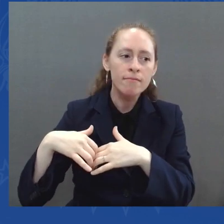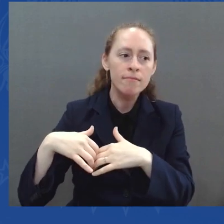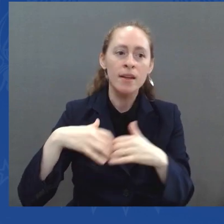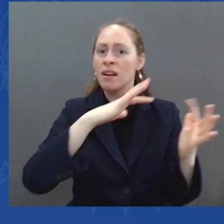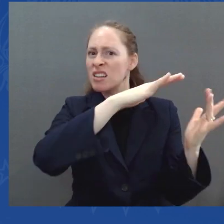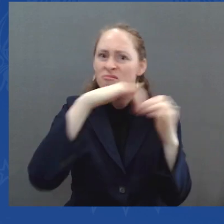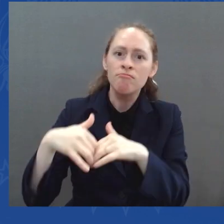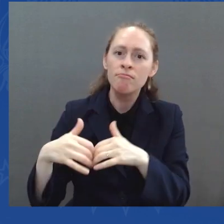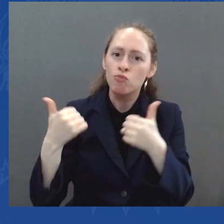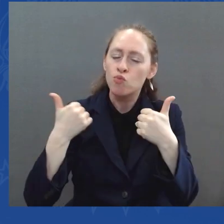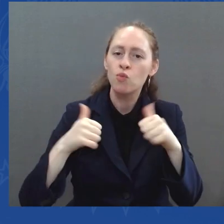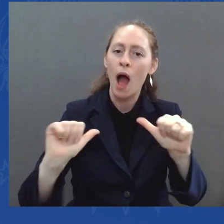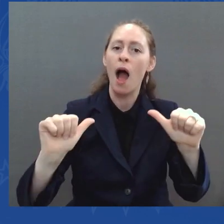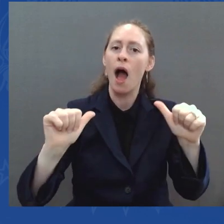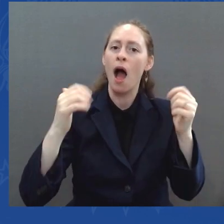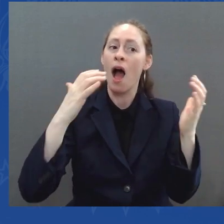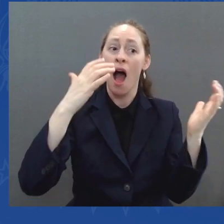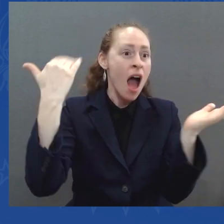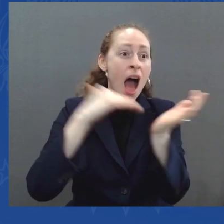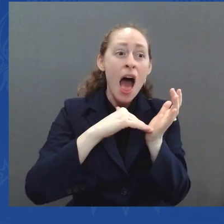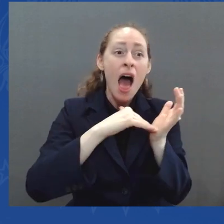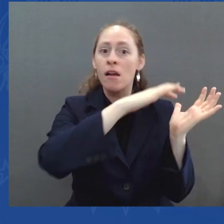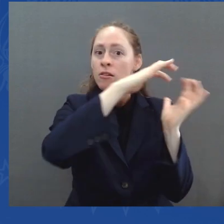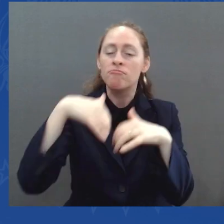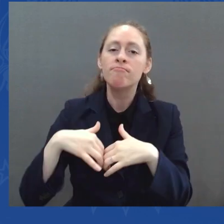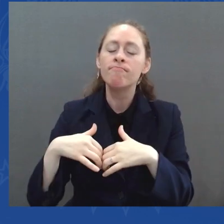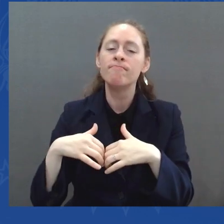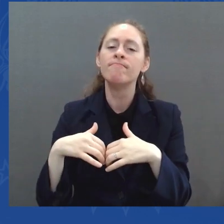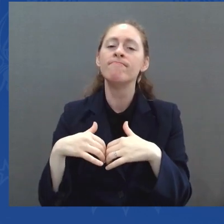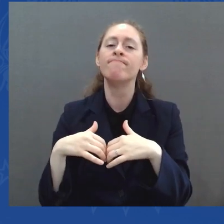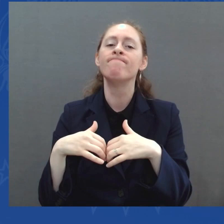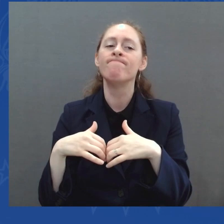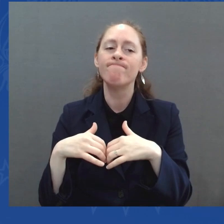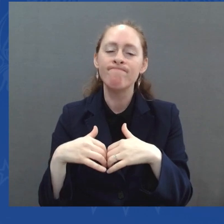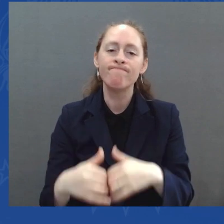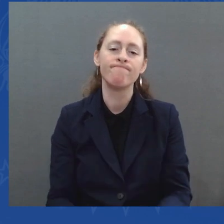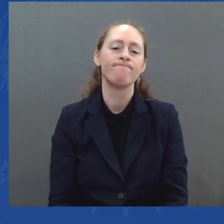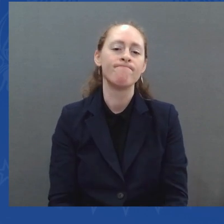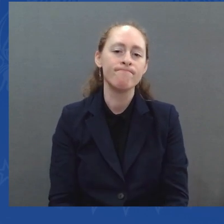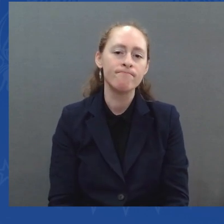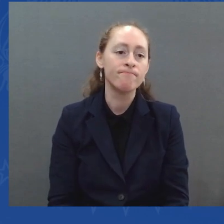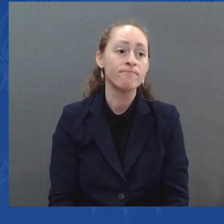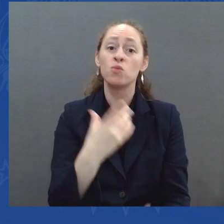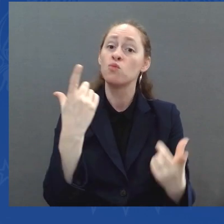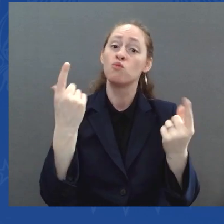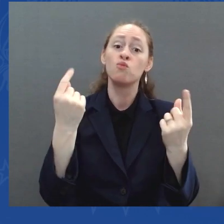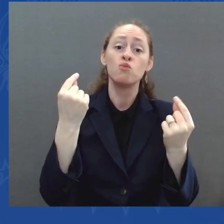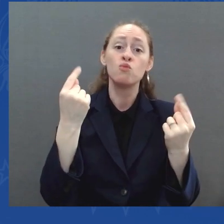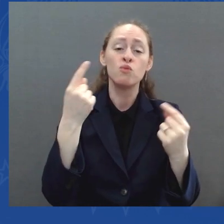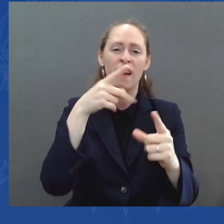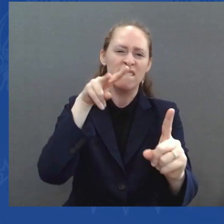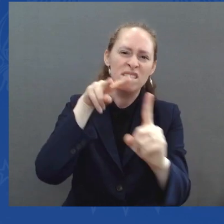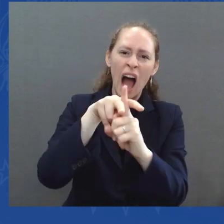and they filed lawsuits that went all the way to the Supreme Court three times. I see Don Morello here who had to defend